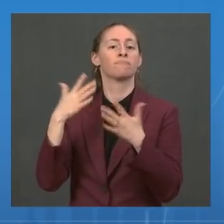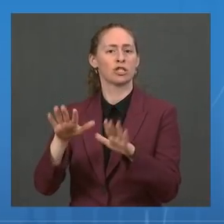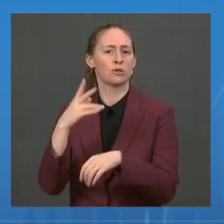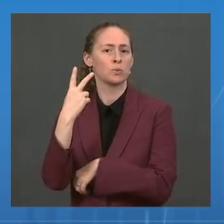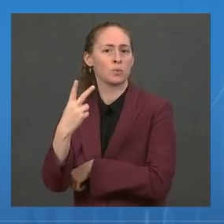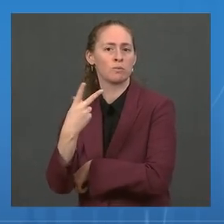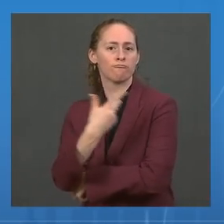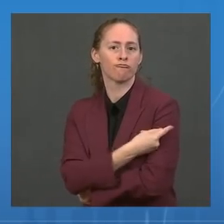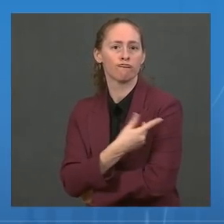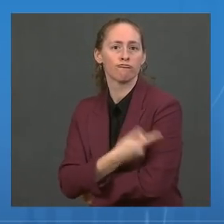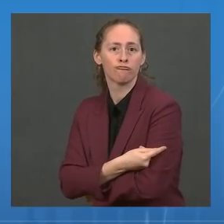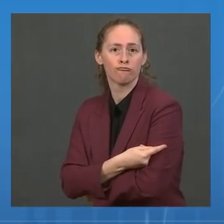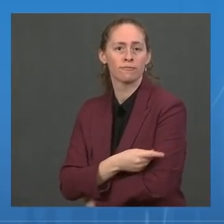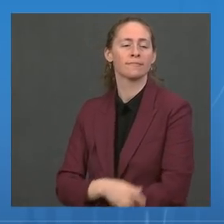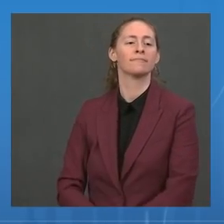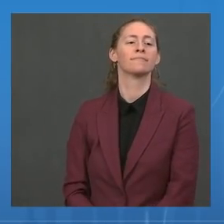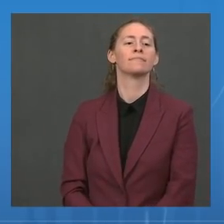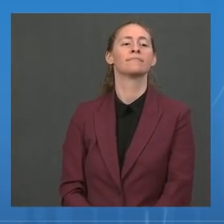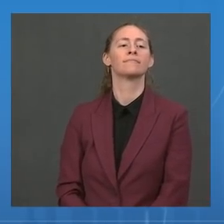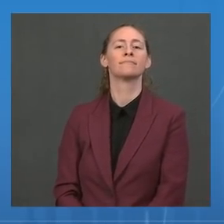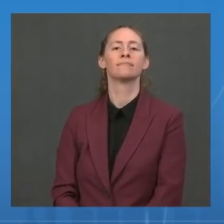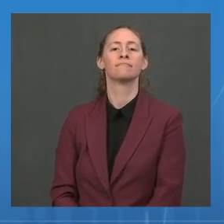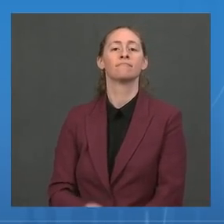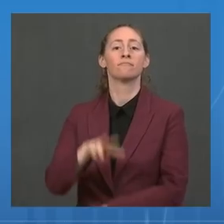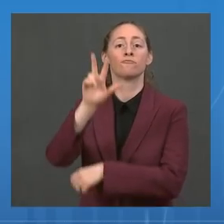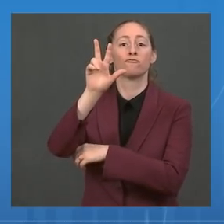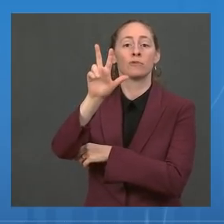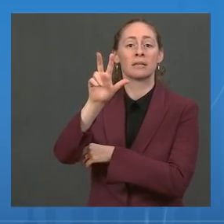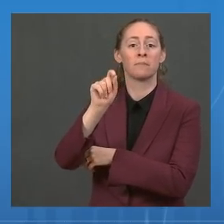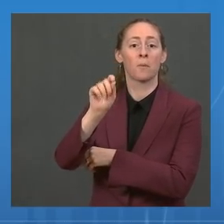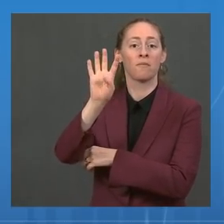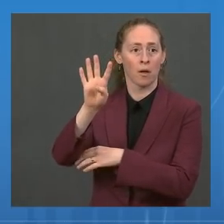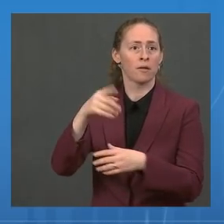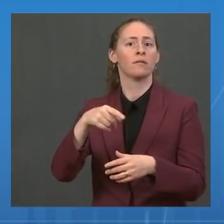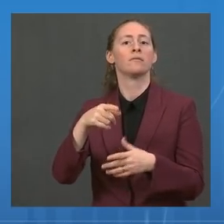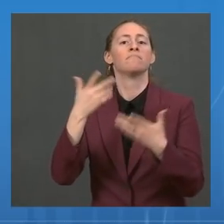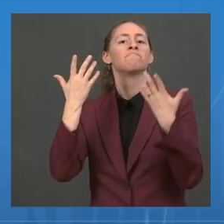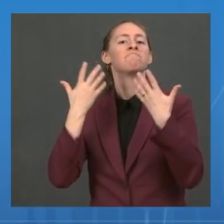and 3.4 in those who had two doses of the mRNA --